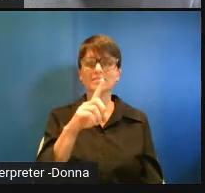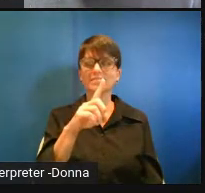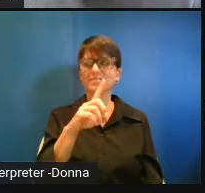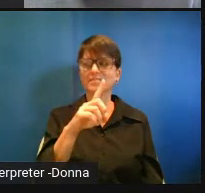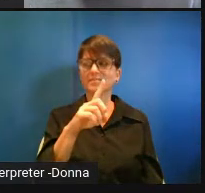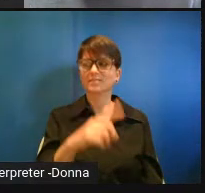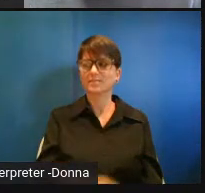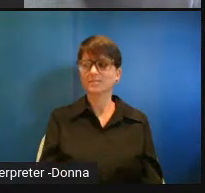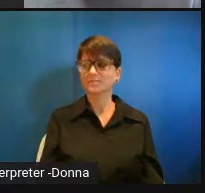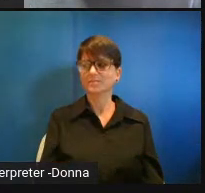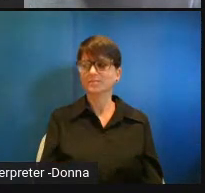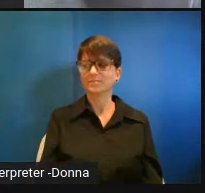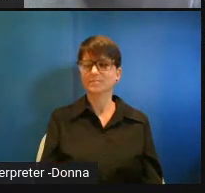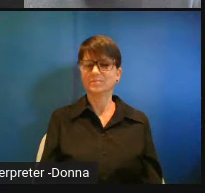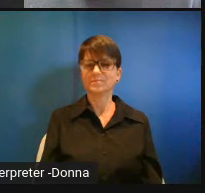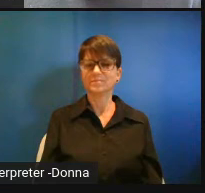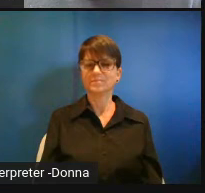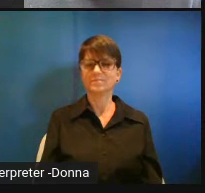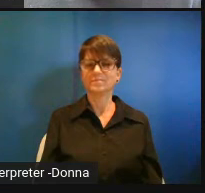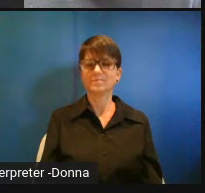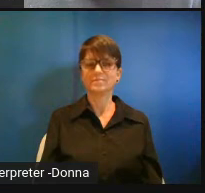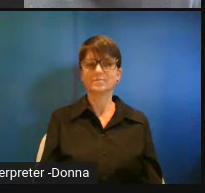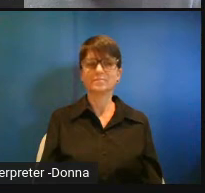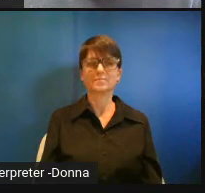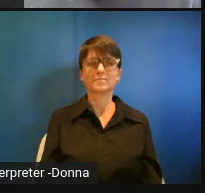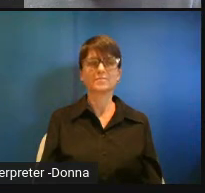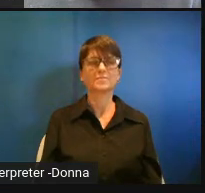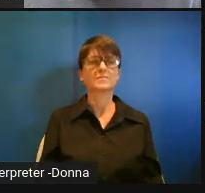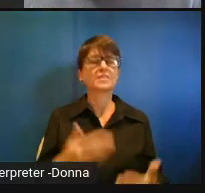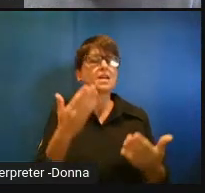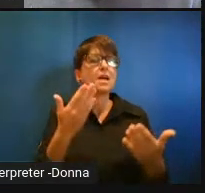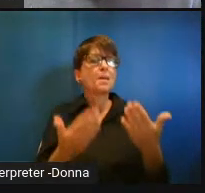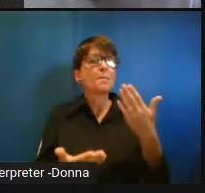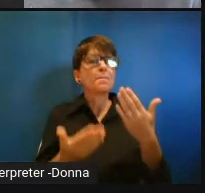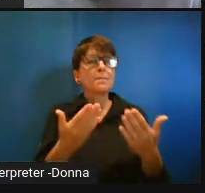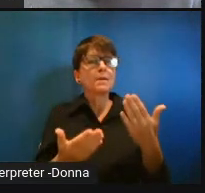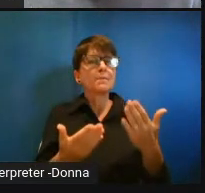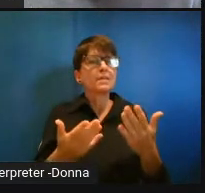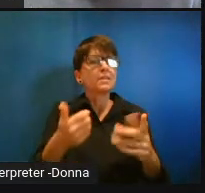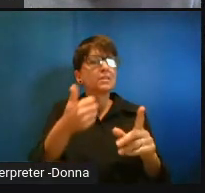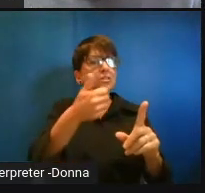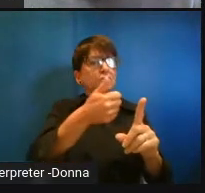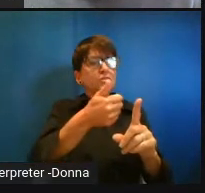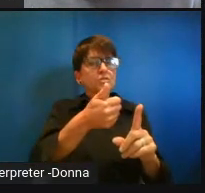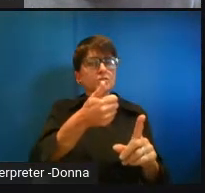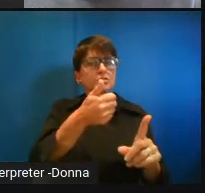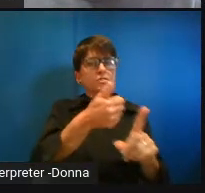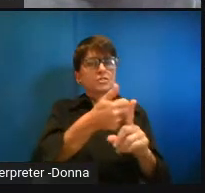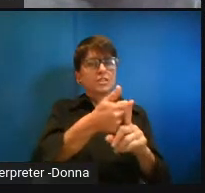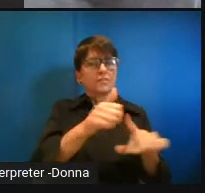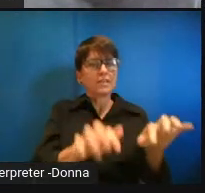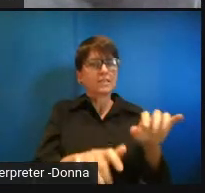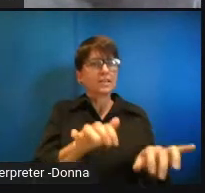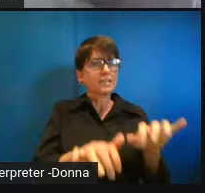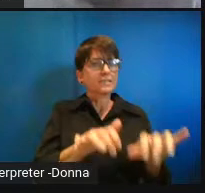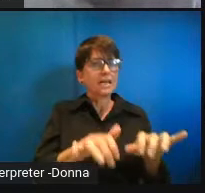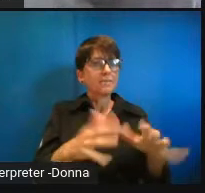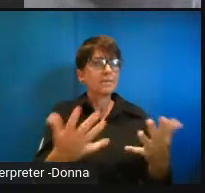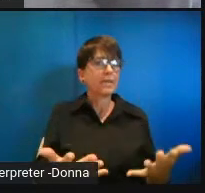Maybe she can type her comments in the chat and you can read it to both of us, so we can comment.